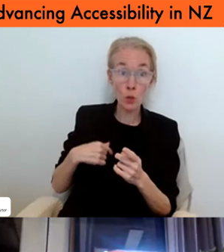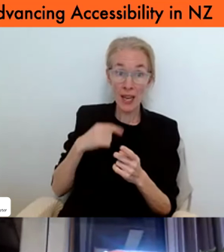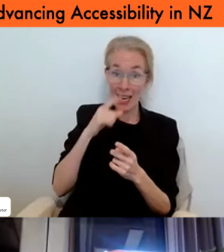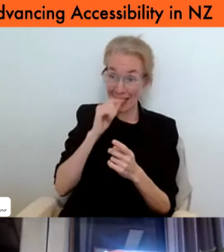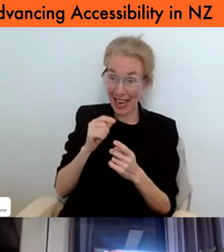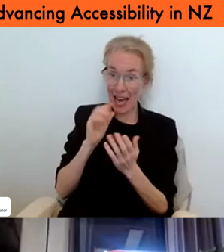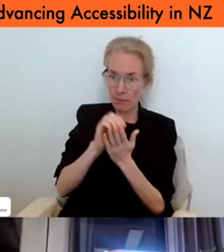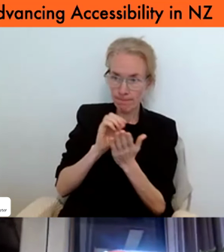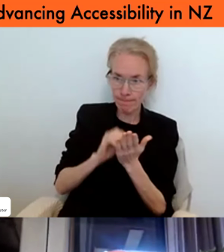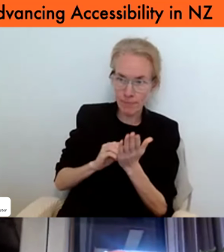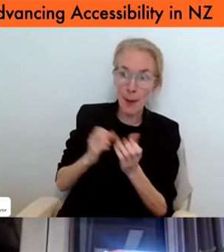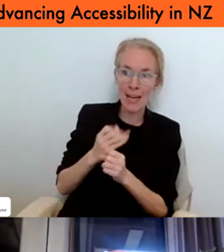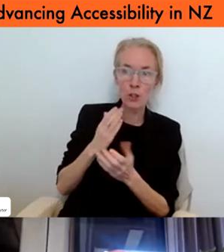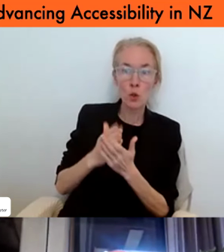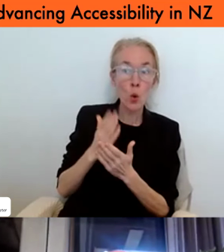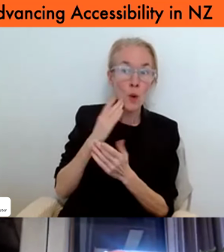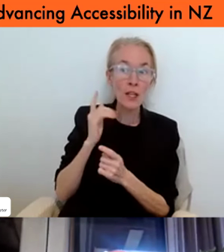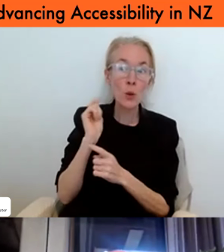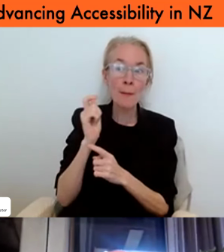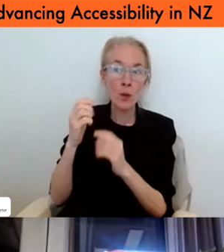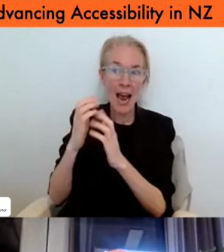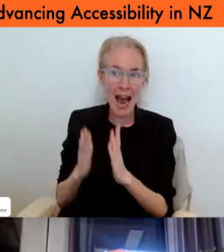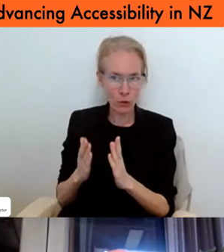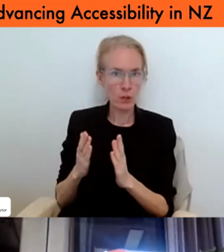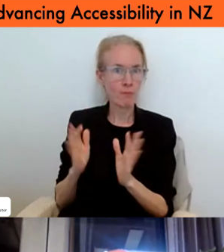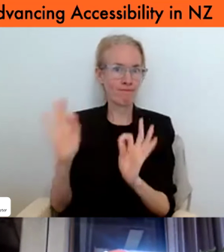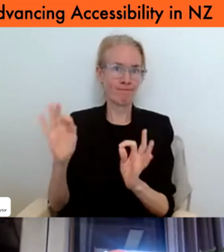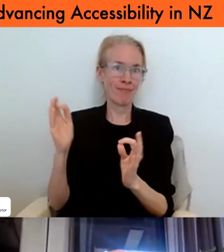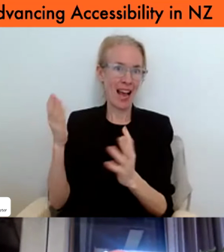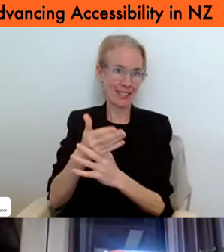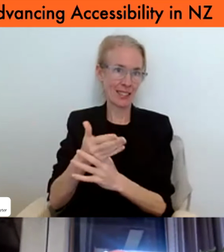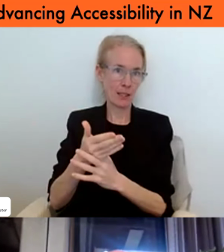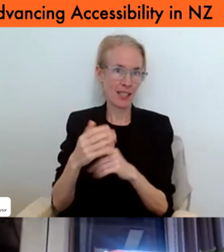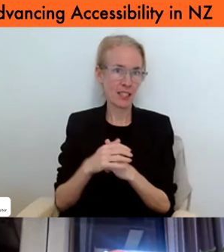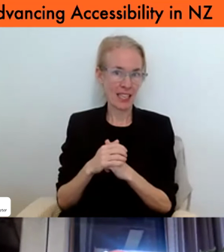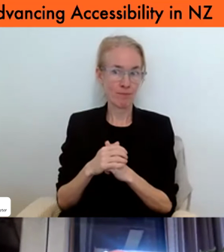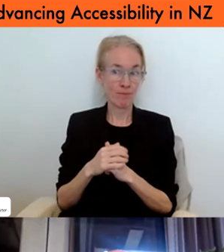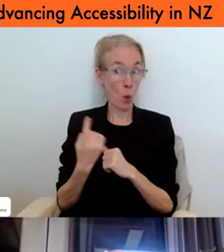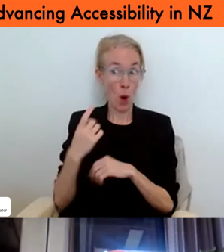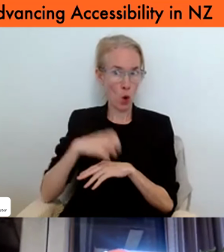to their projects. Thank you Helen. Just by introduction for myself,